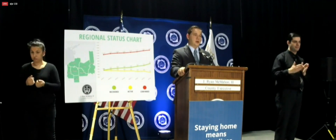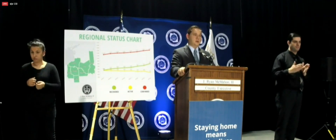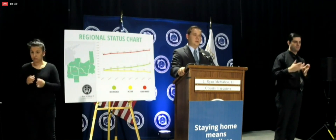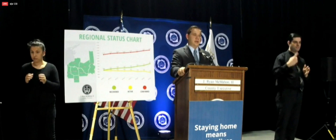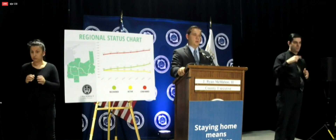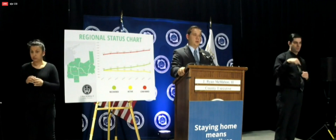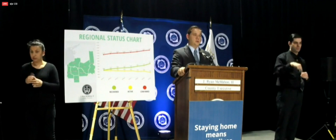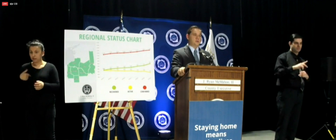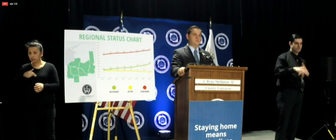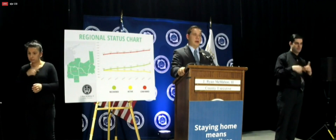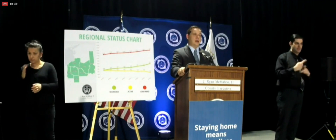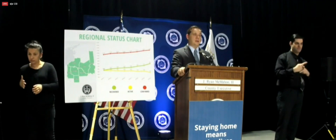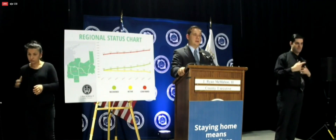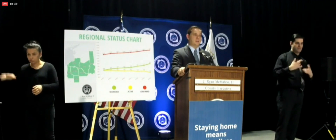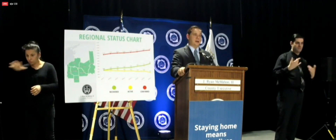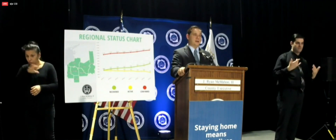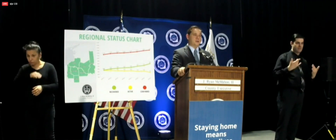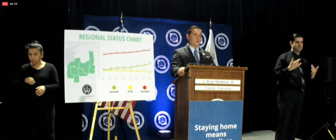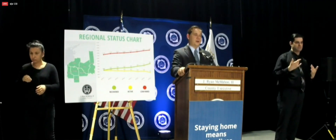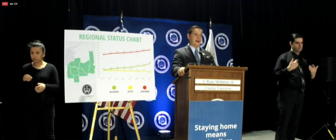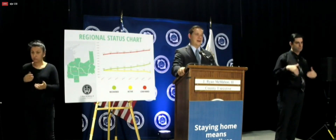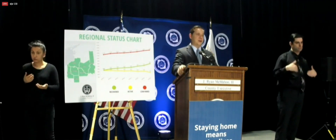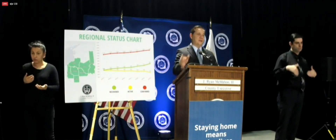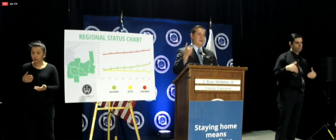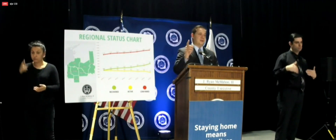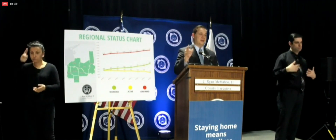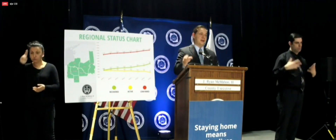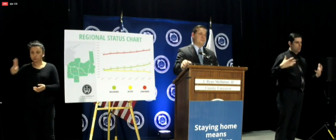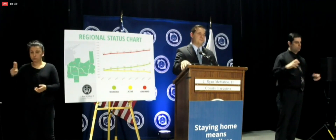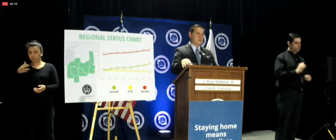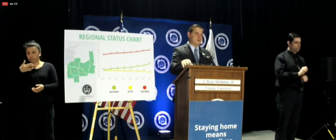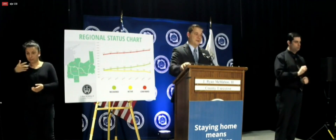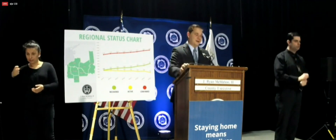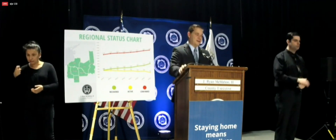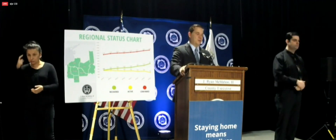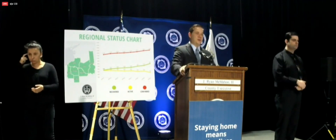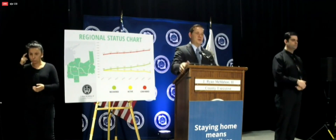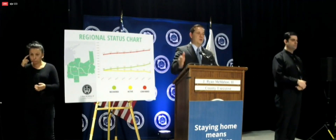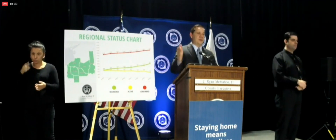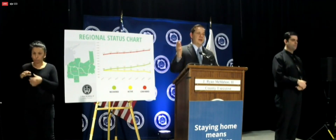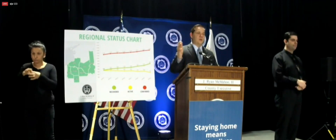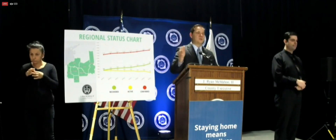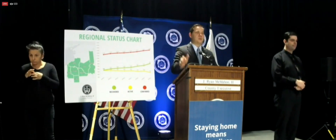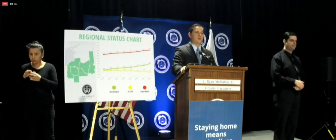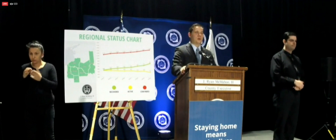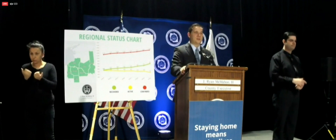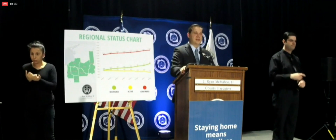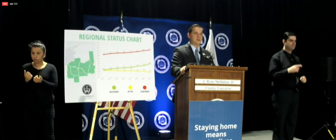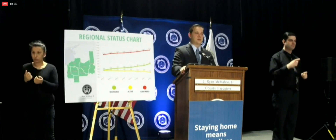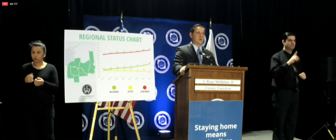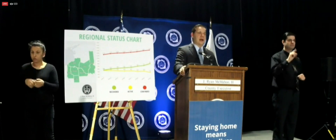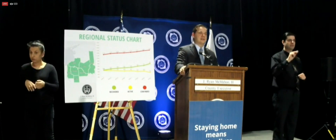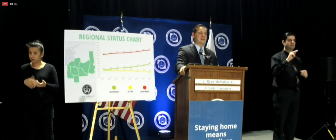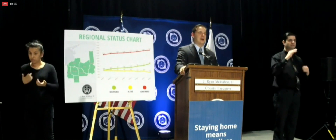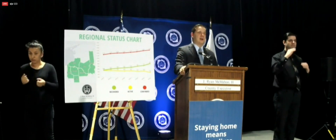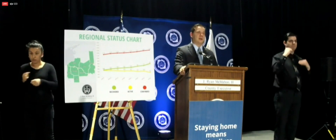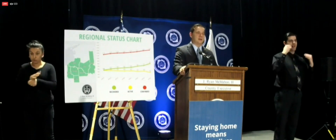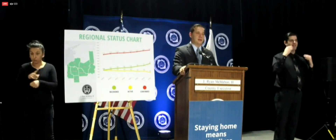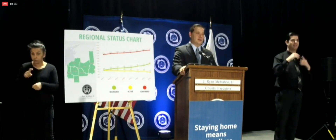APPRECIATION FOR PLANNING AND PREPARING FOR THESE EVENTS. DAN WIERS IS SMILING AND I DON'T